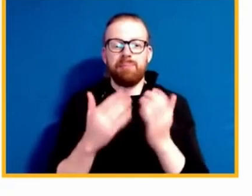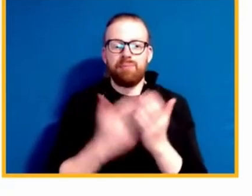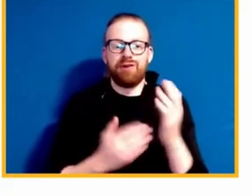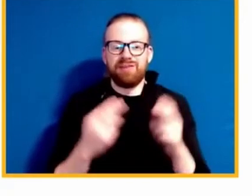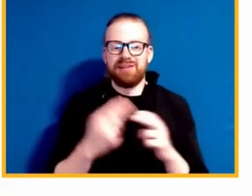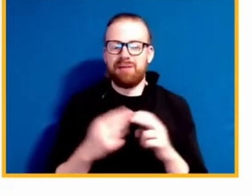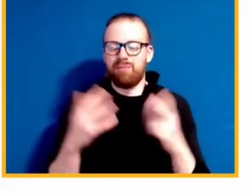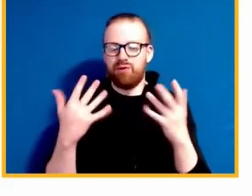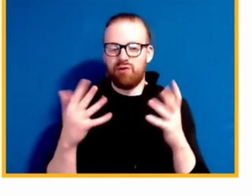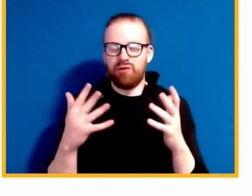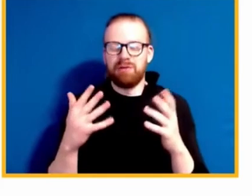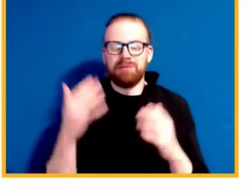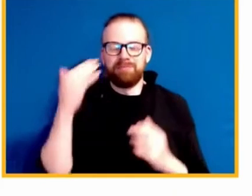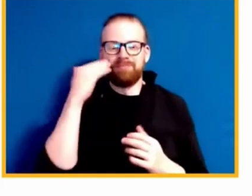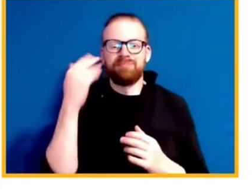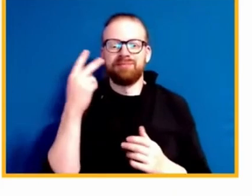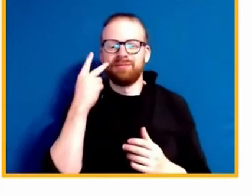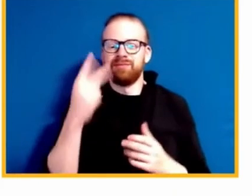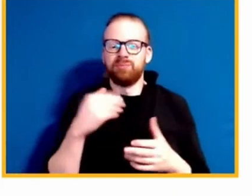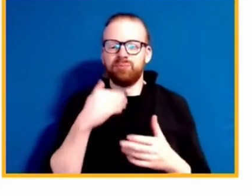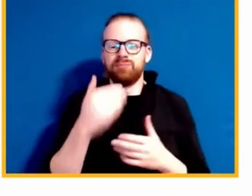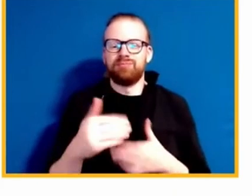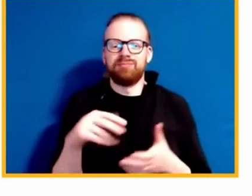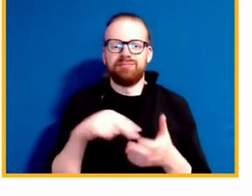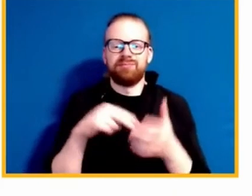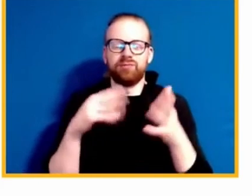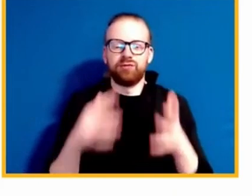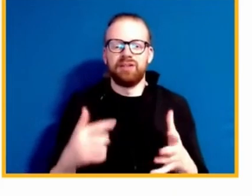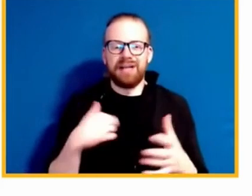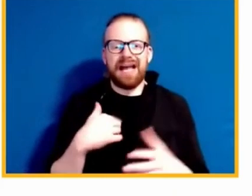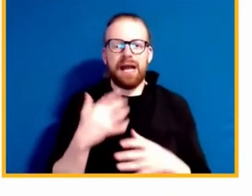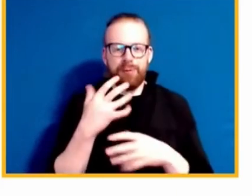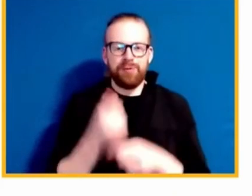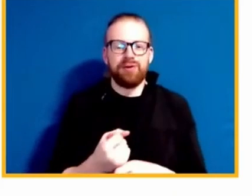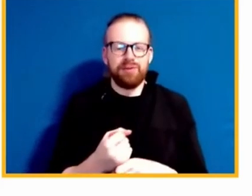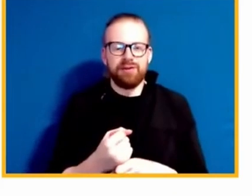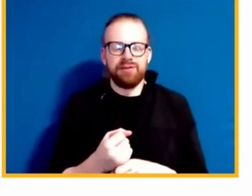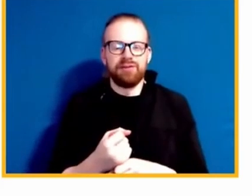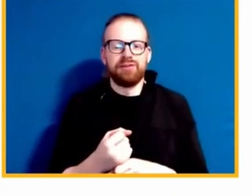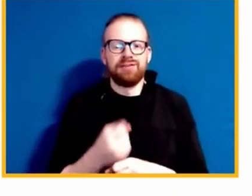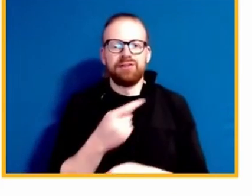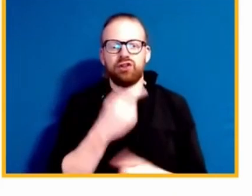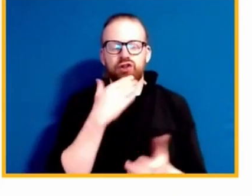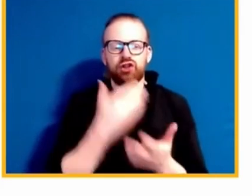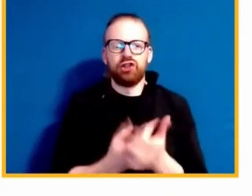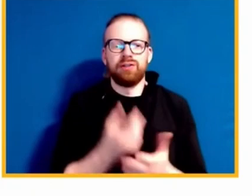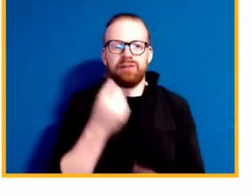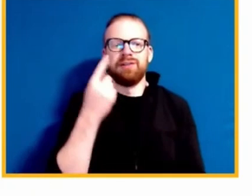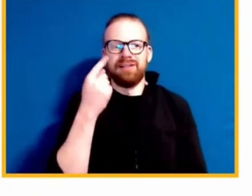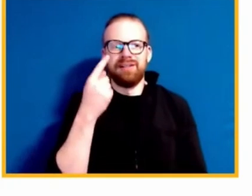already, so when I see this next dancer's name I'm pretty confident that they've got a good grasp of how